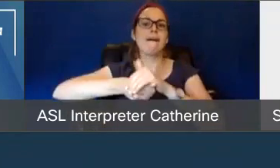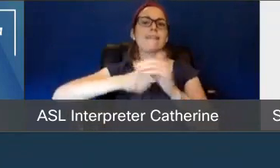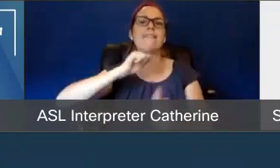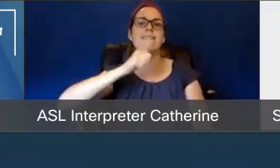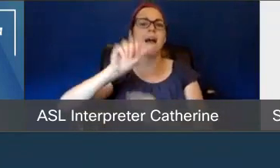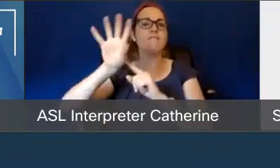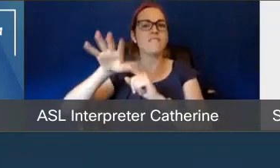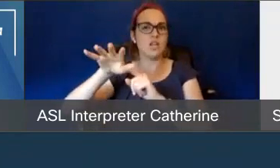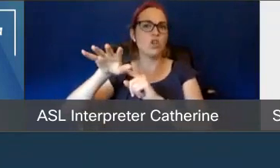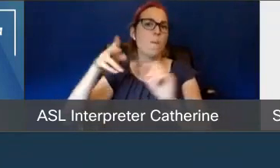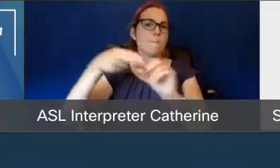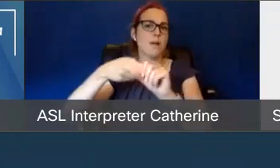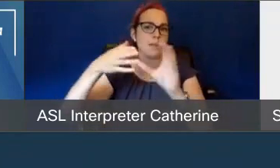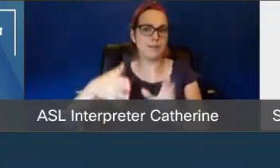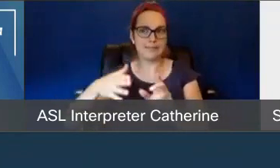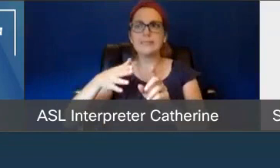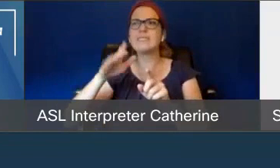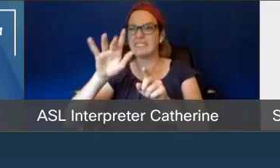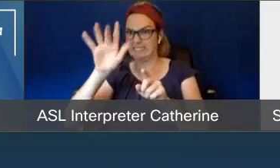Then change the layout view to full screen.